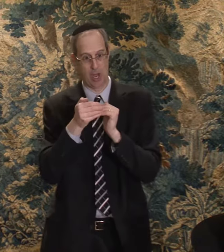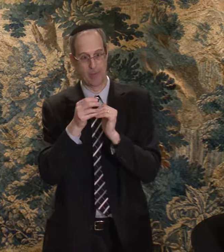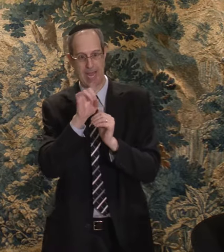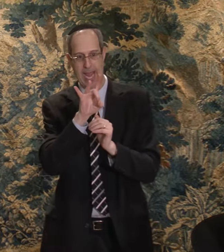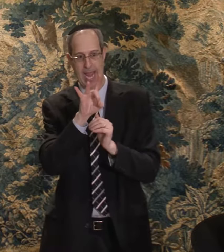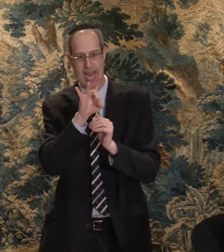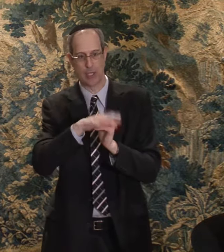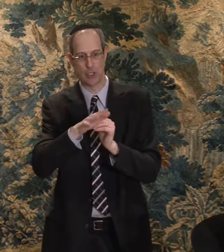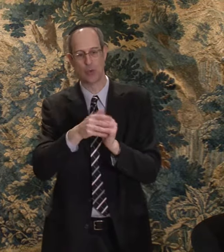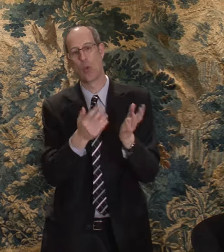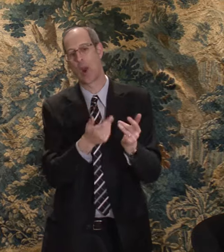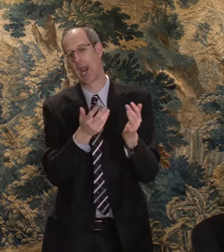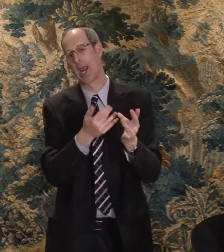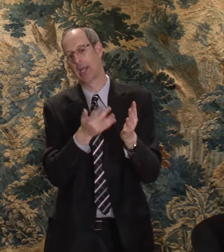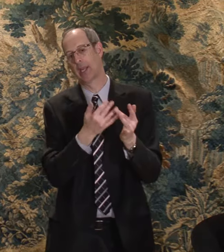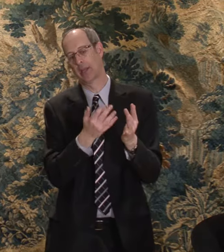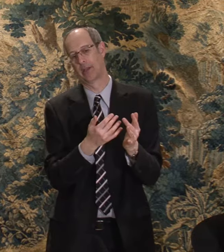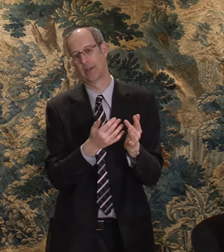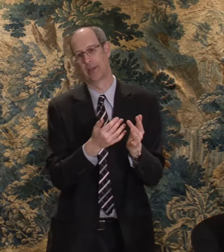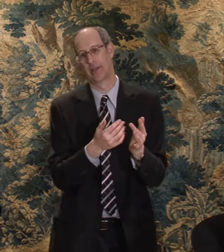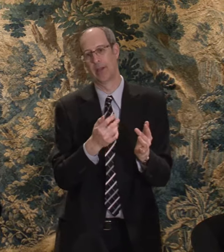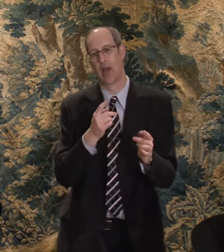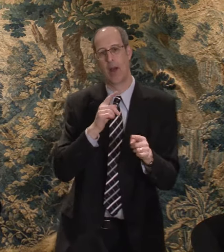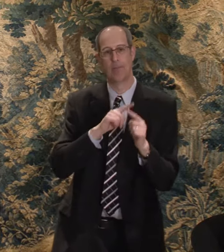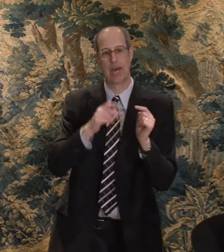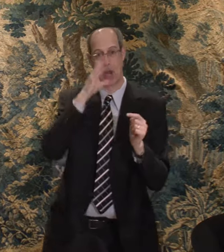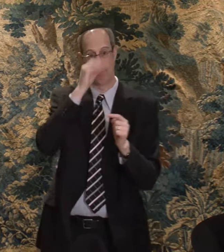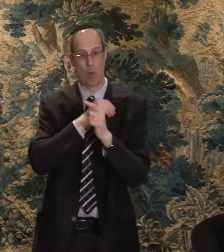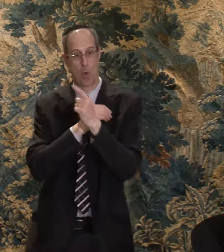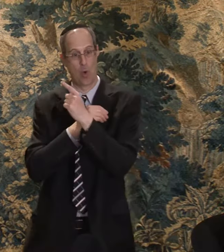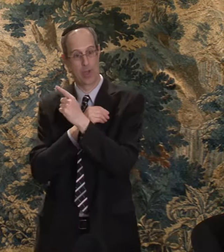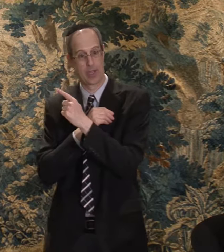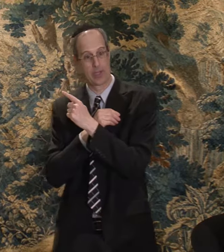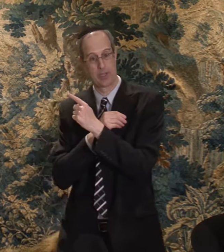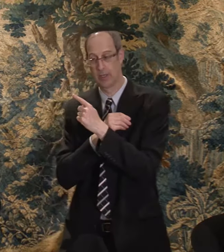to get on the bus but there was a boy that my son was able to see through the